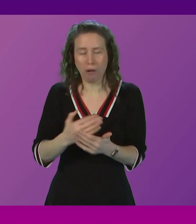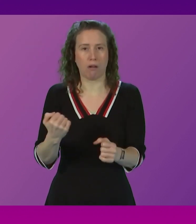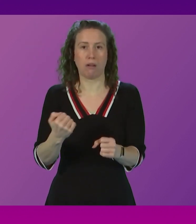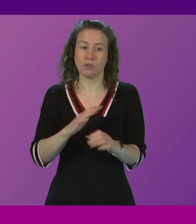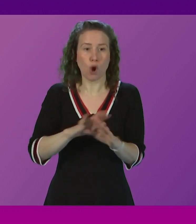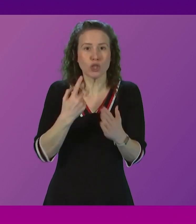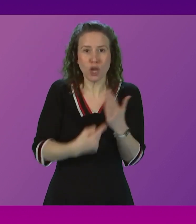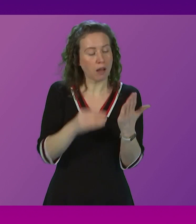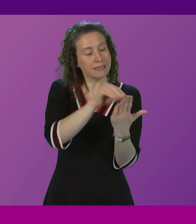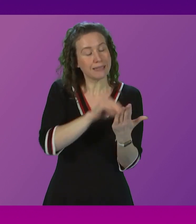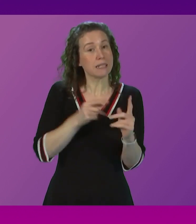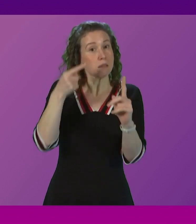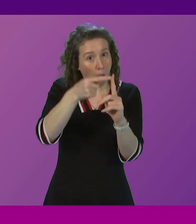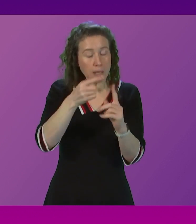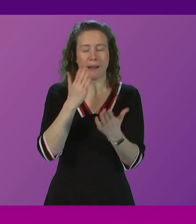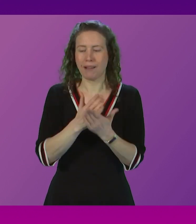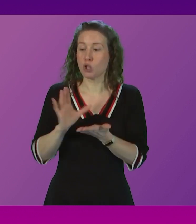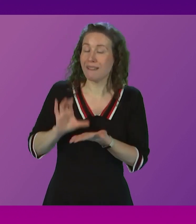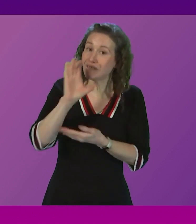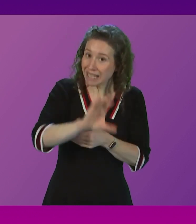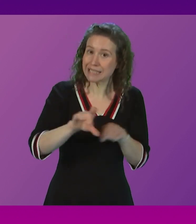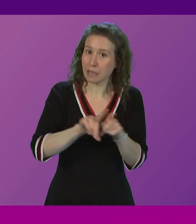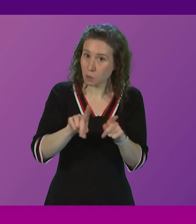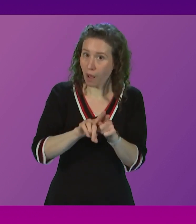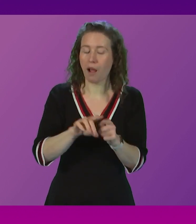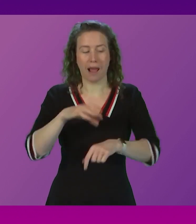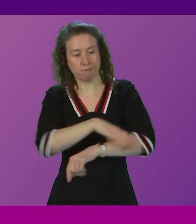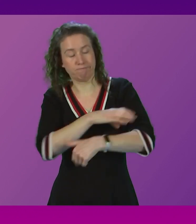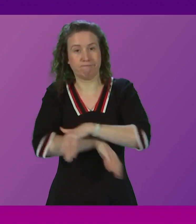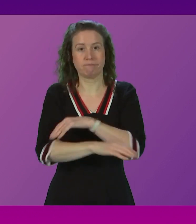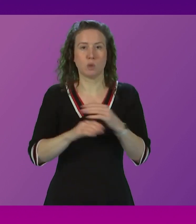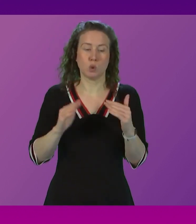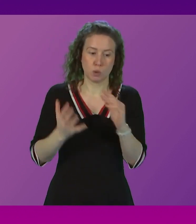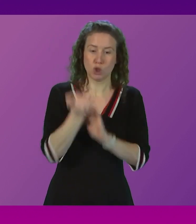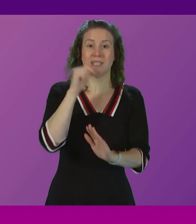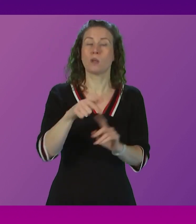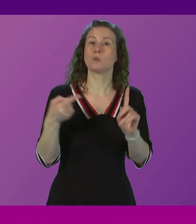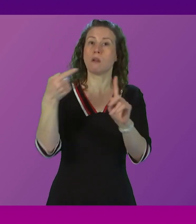setting targets but making the investments and taking the actions to meet them, because there